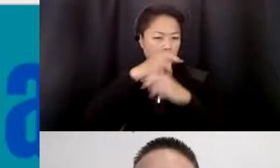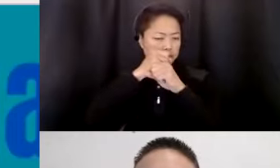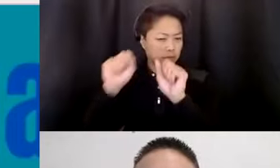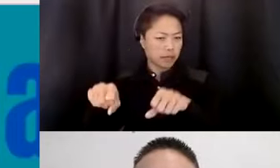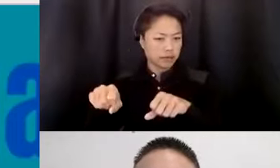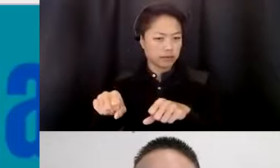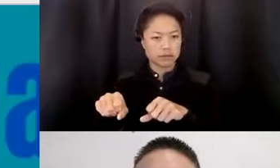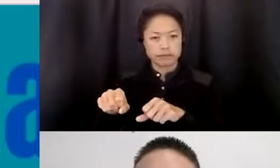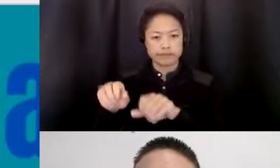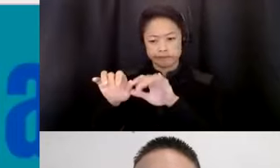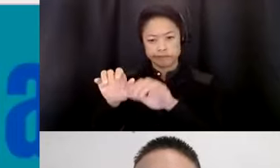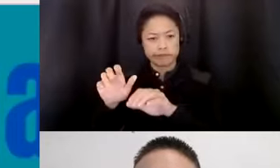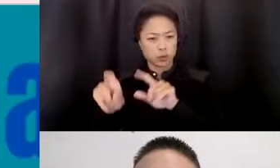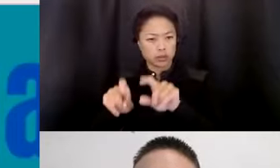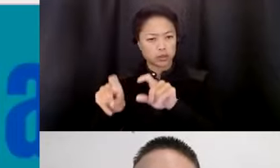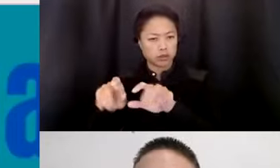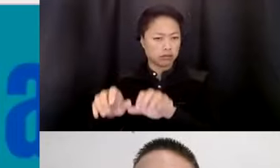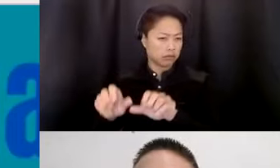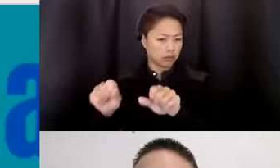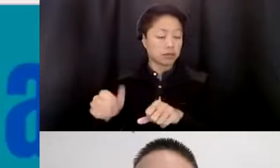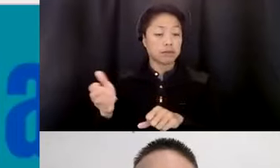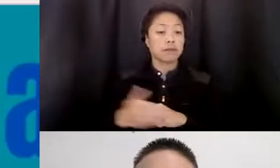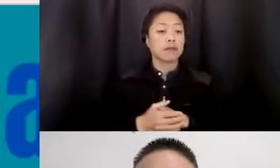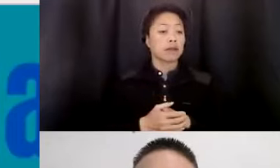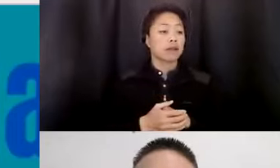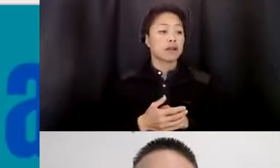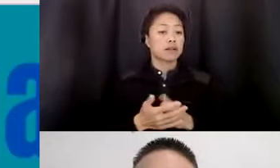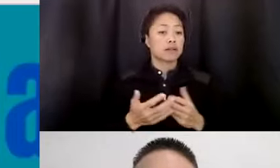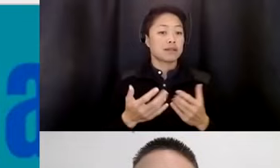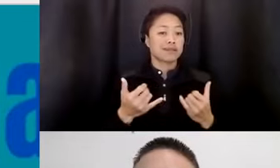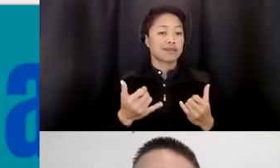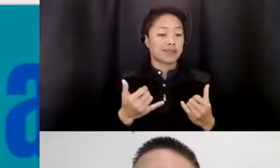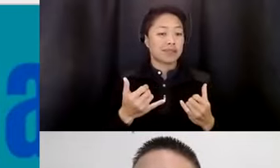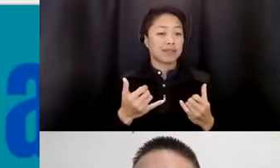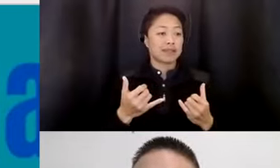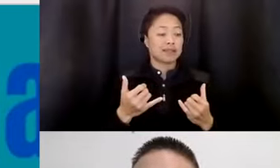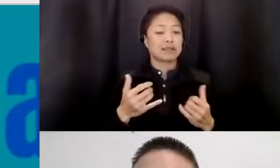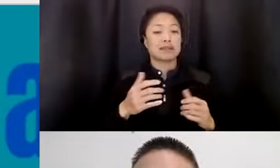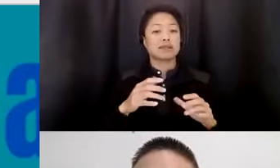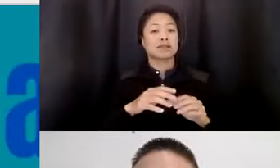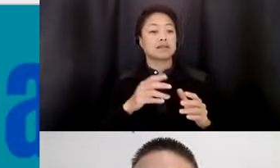We’ve been in the pandemic for several months now. Thank you everyone for